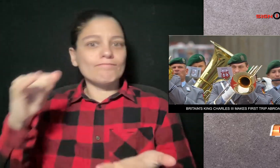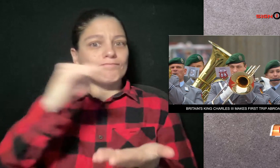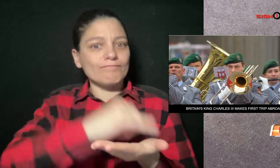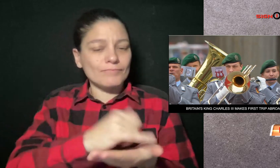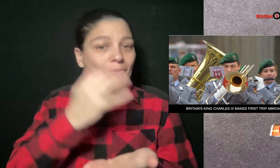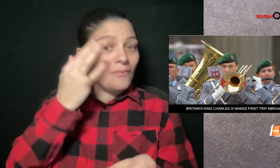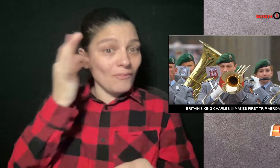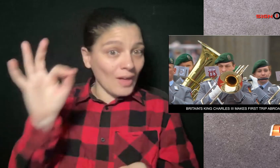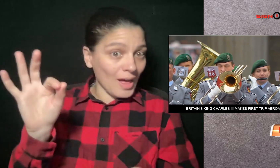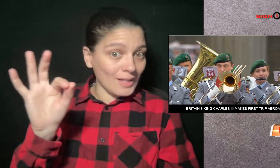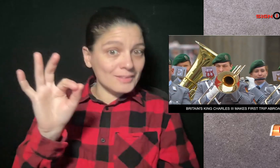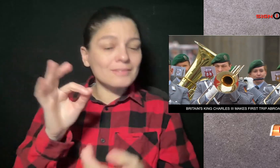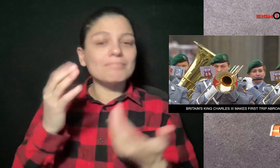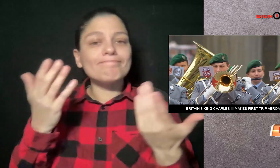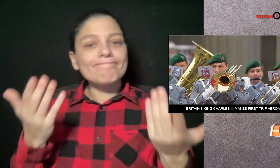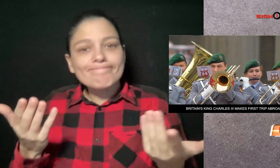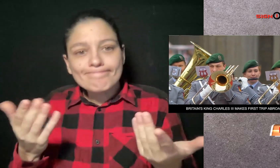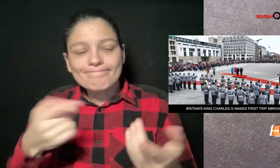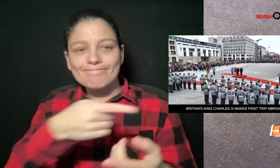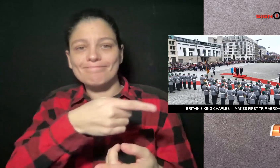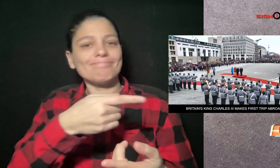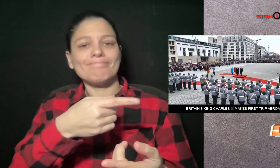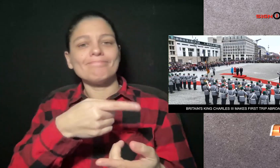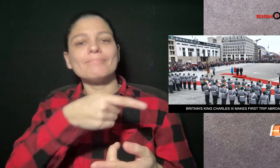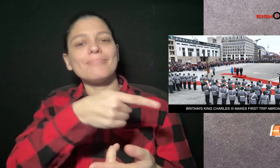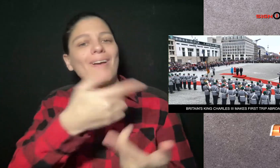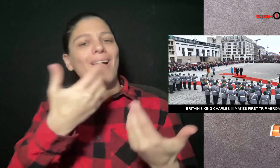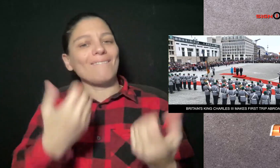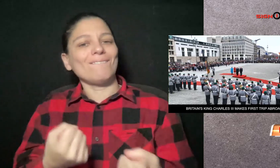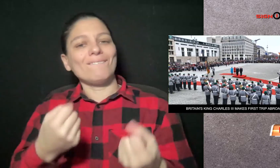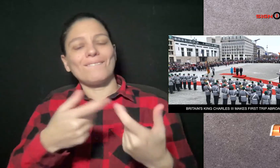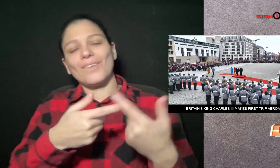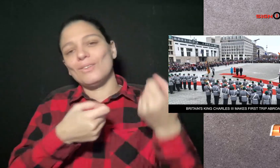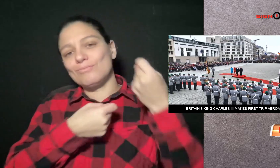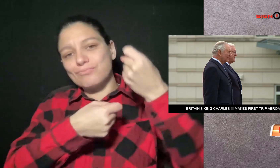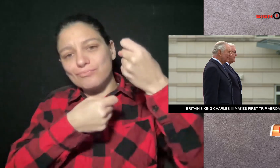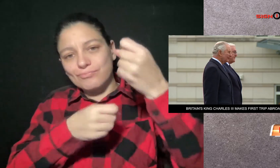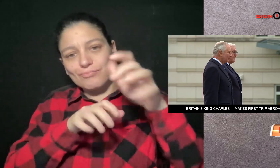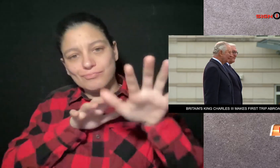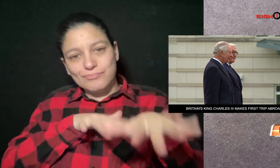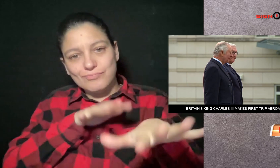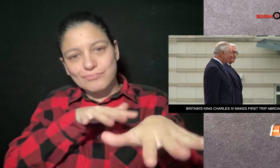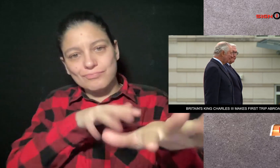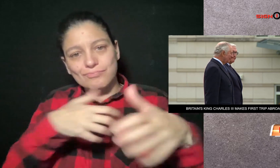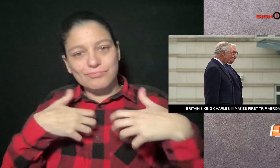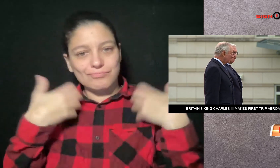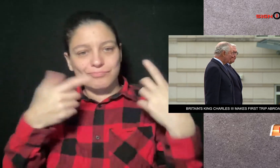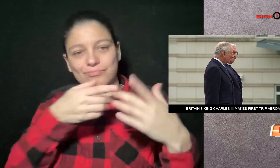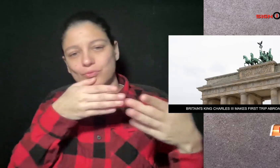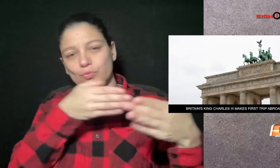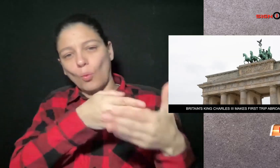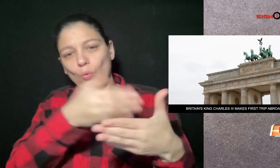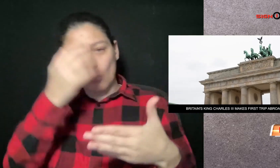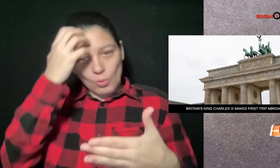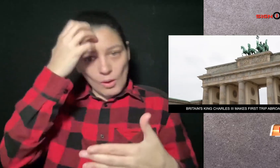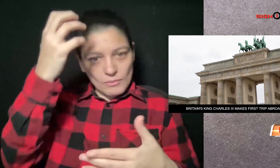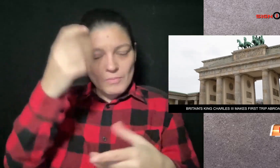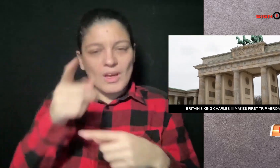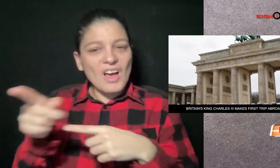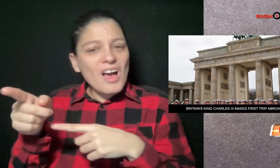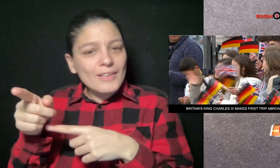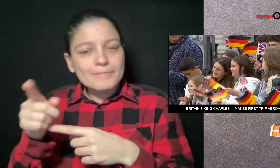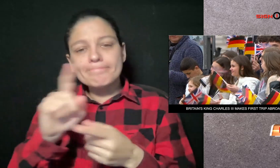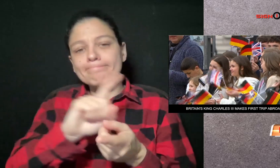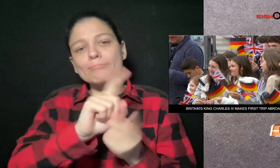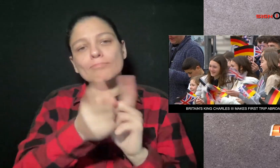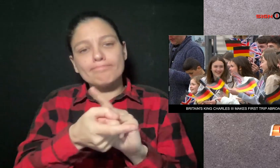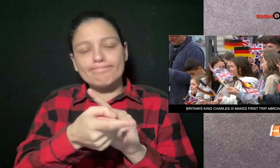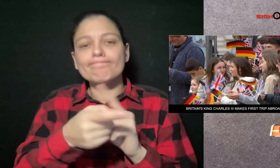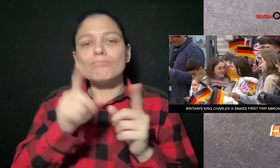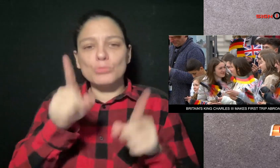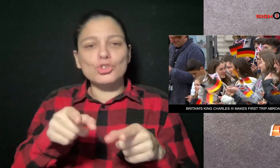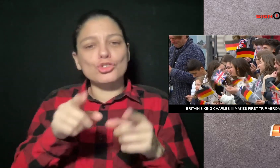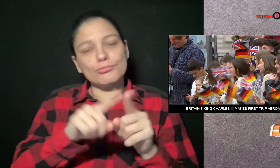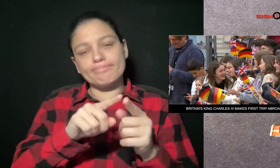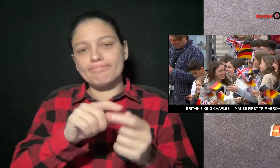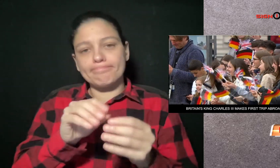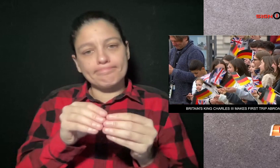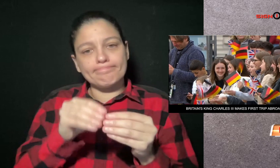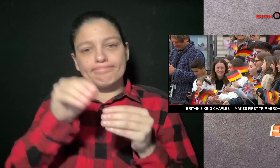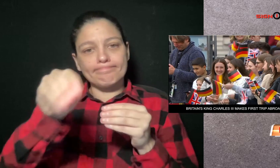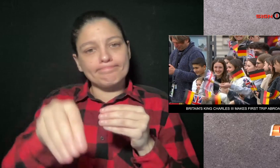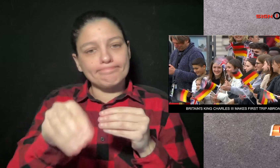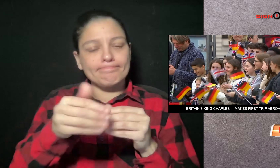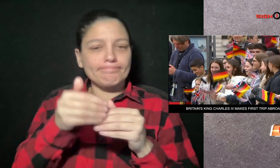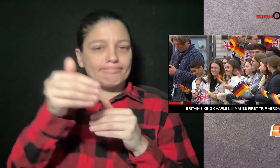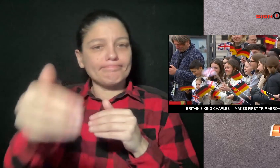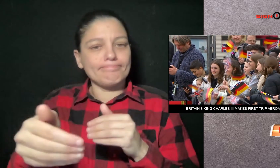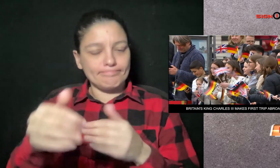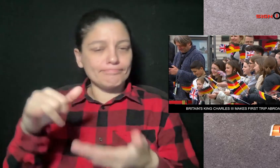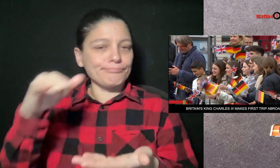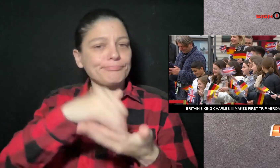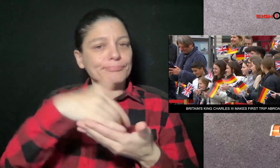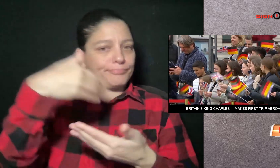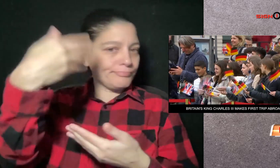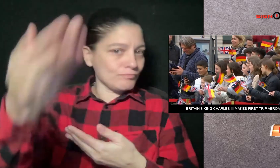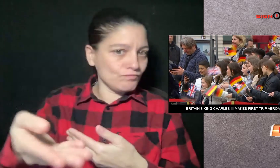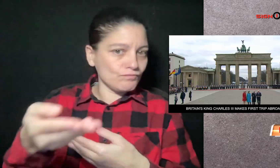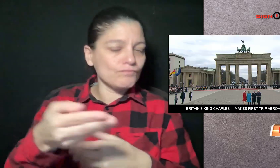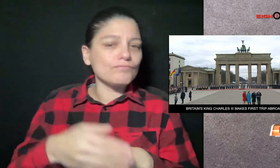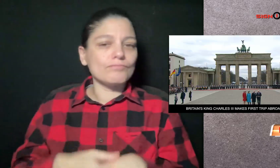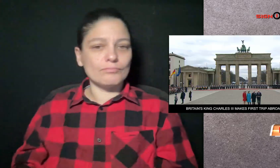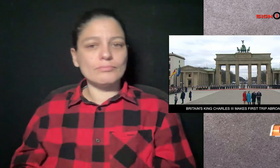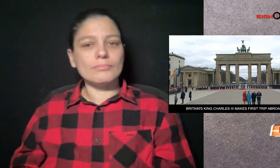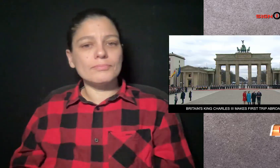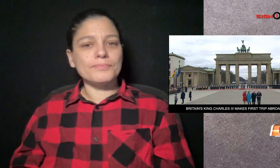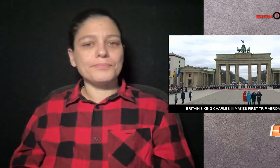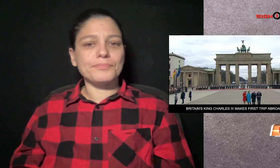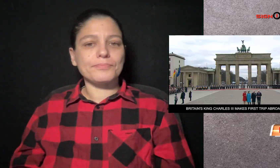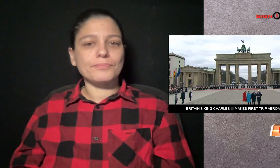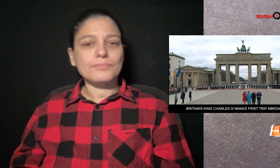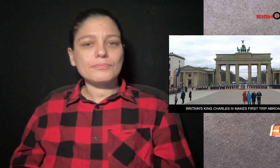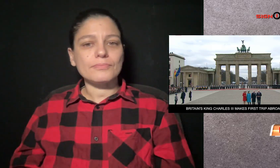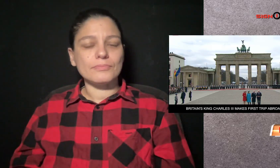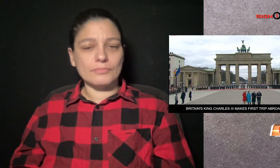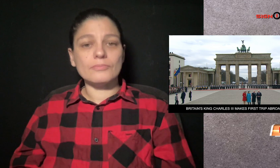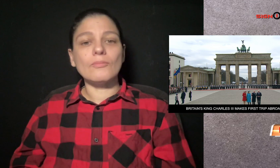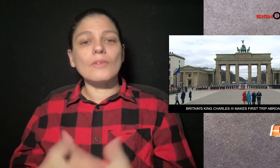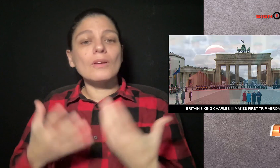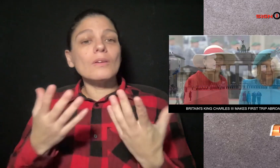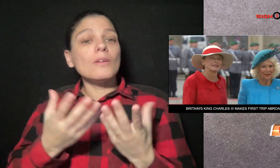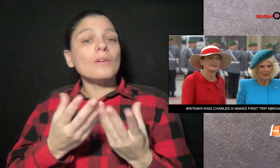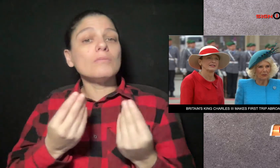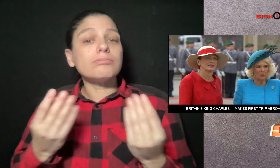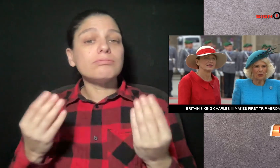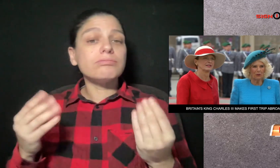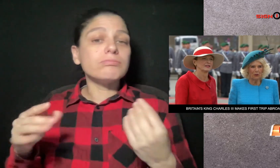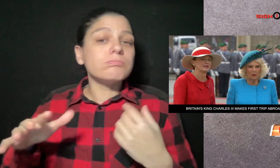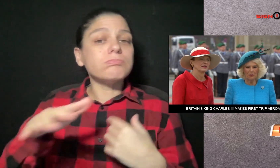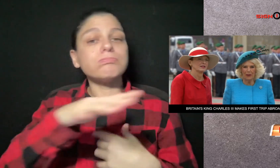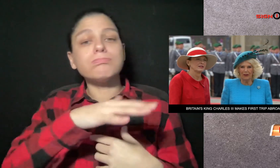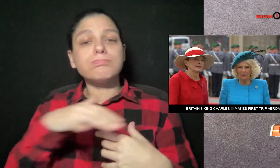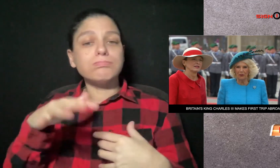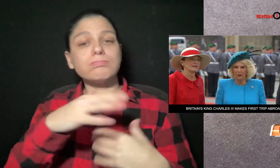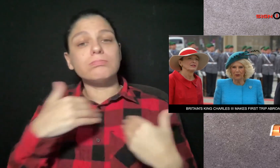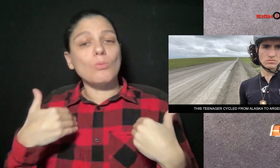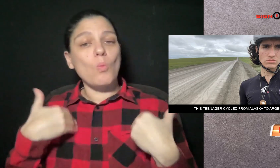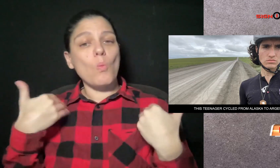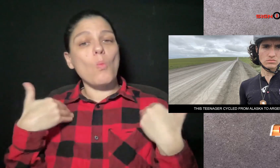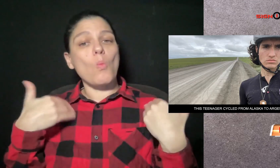first but the antigovernment protest forced him to postpone the trip